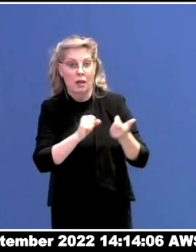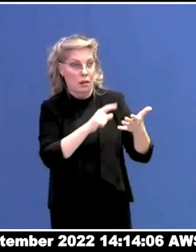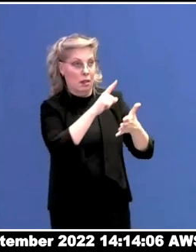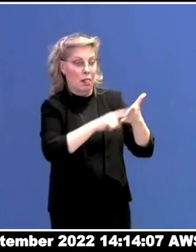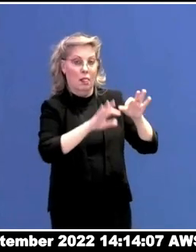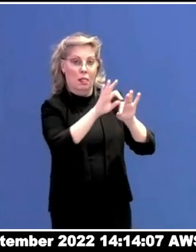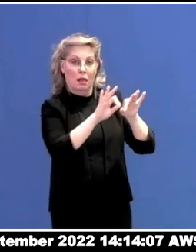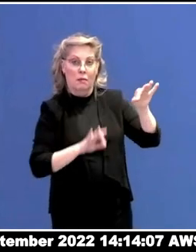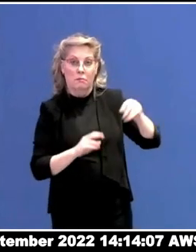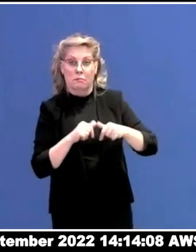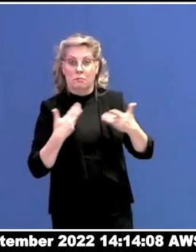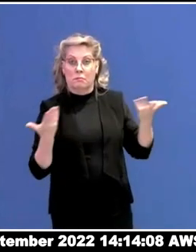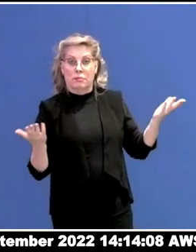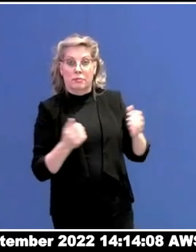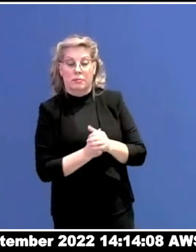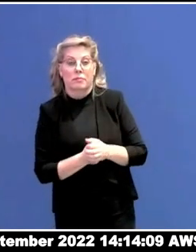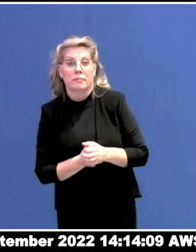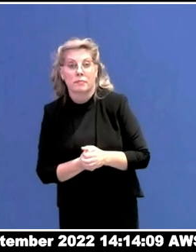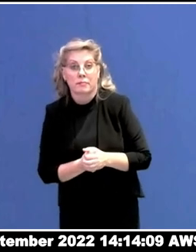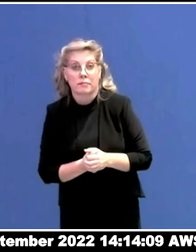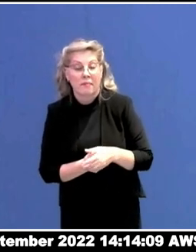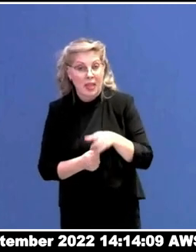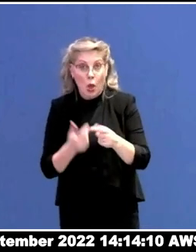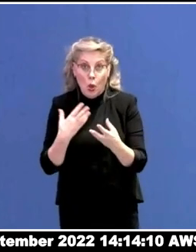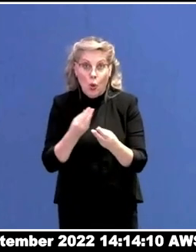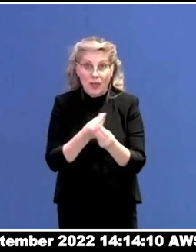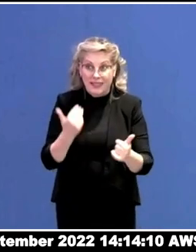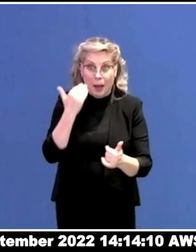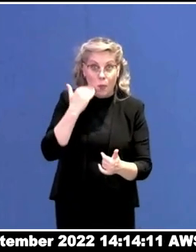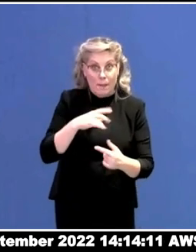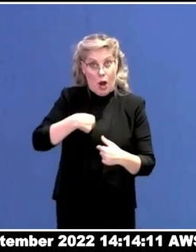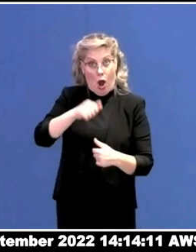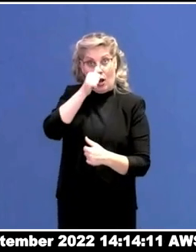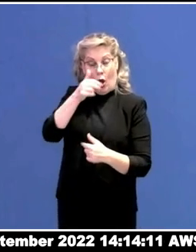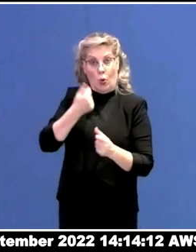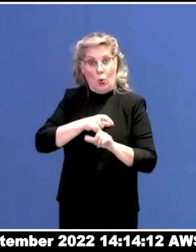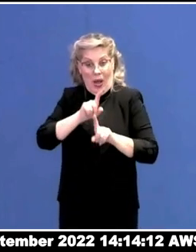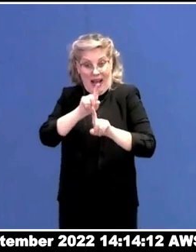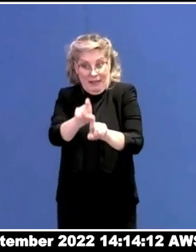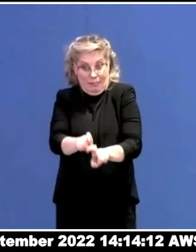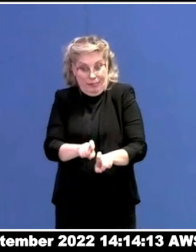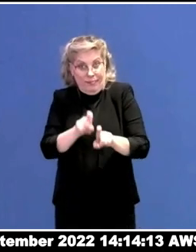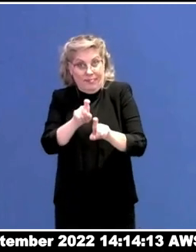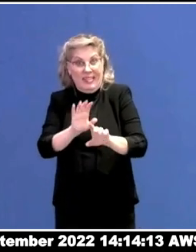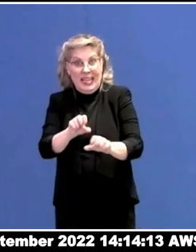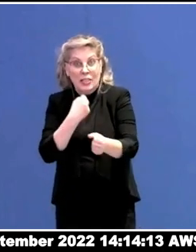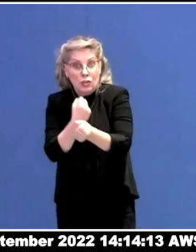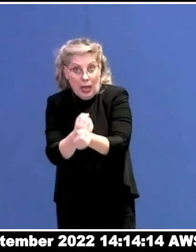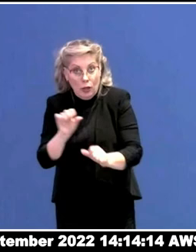accommodation because they no longer have the NDIS funding and because parole can't assess somewhere where they can live.